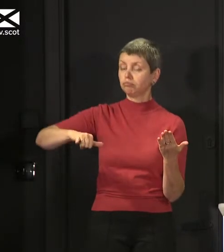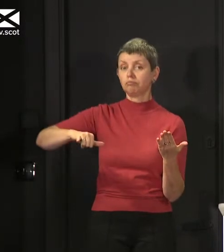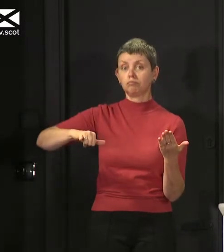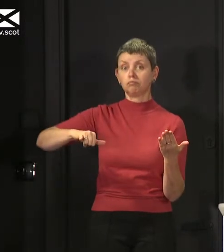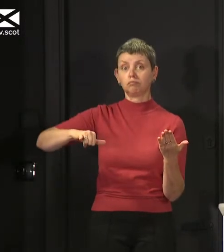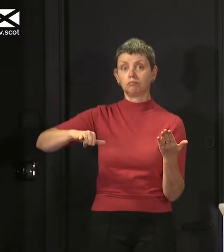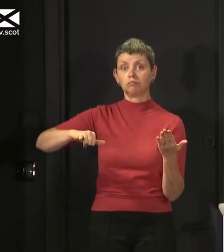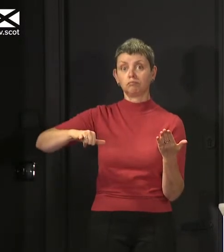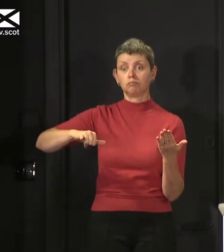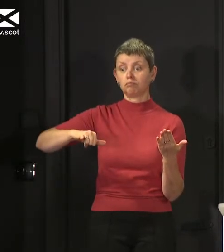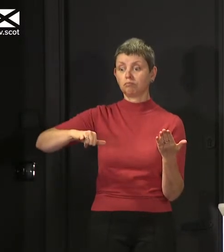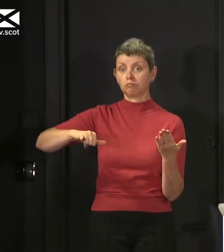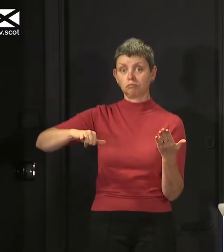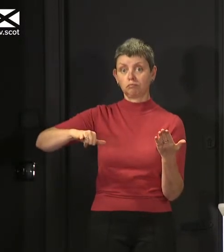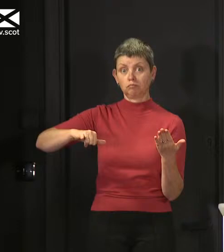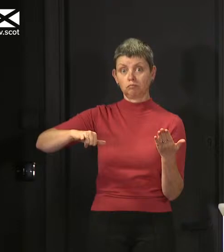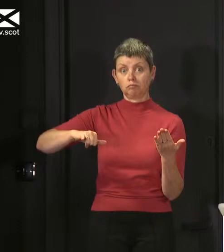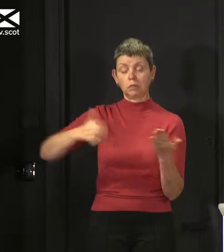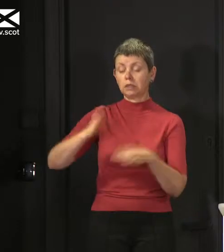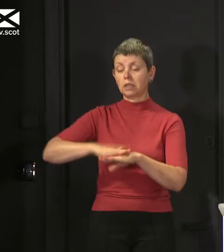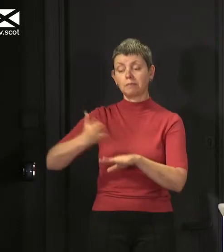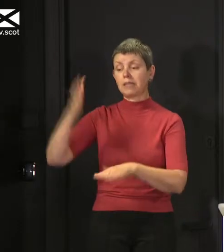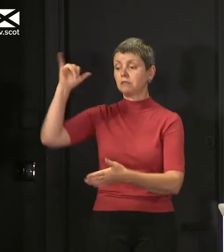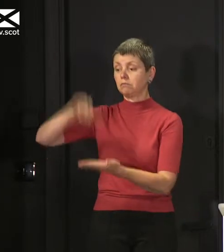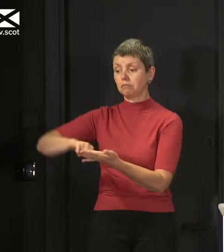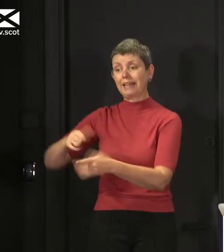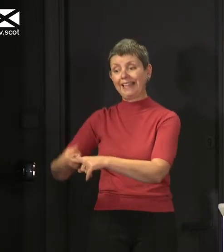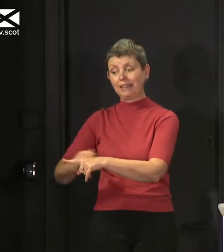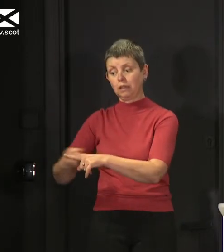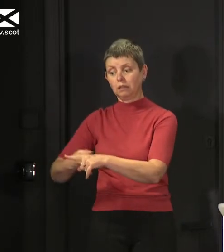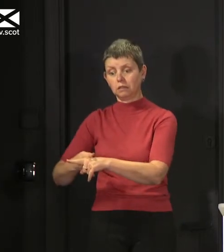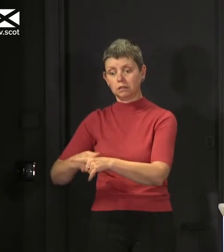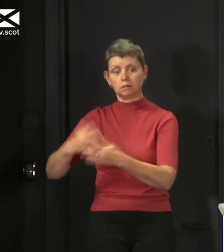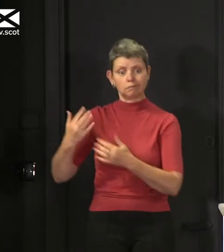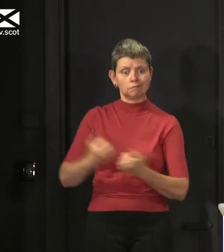you're coming through England, you will still have that requirement to quarantine in Scotland.